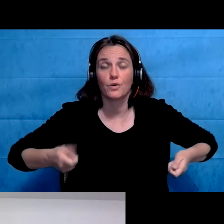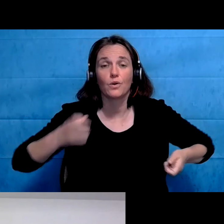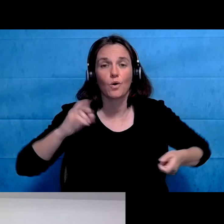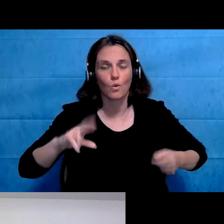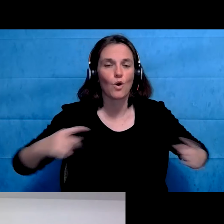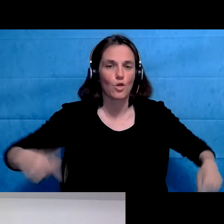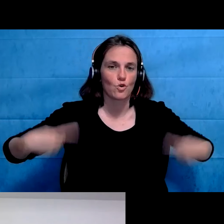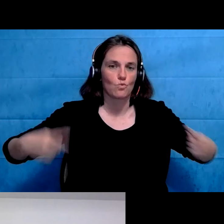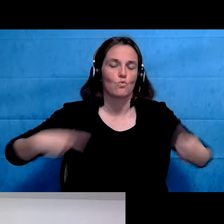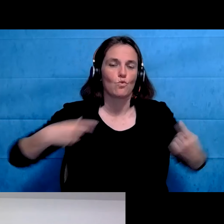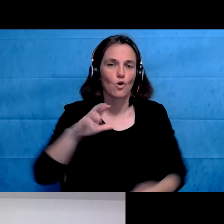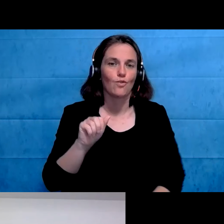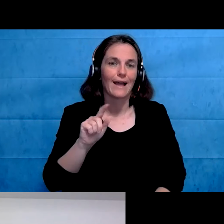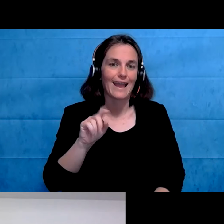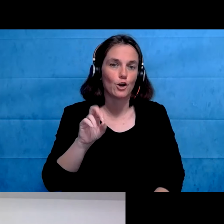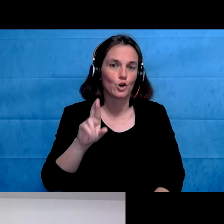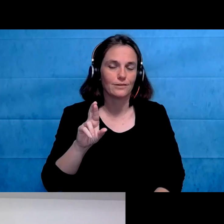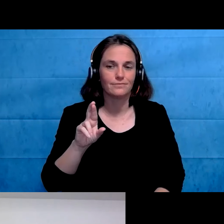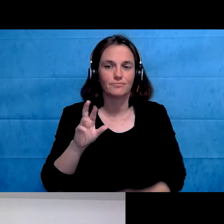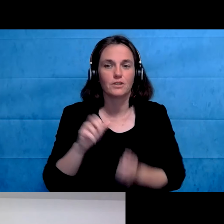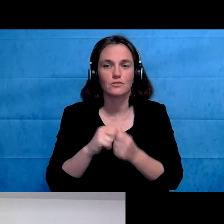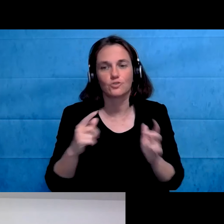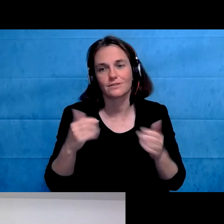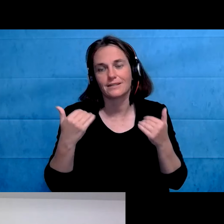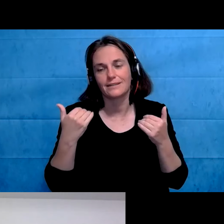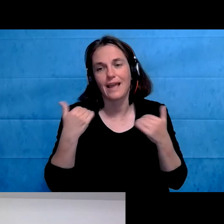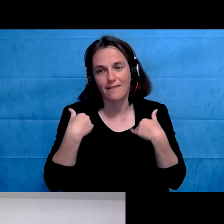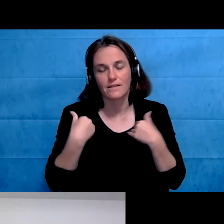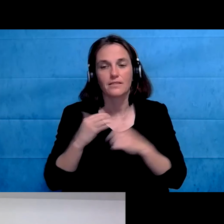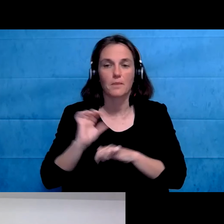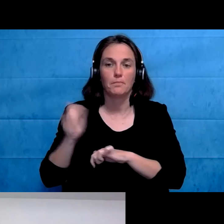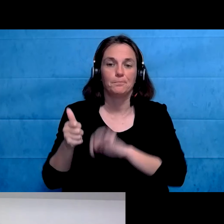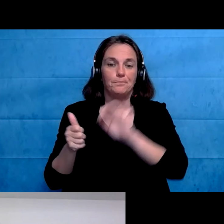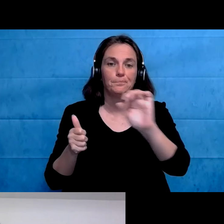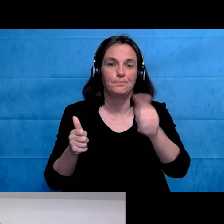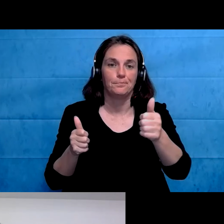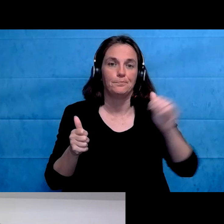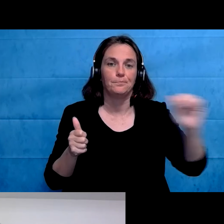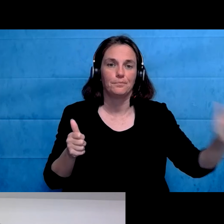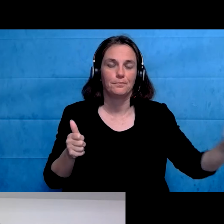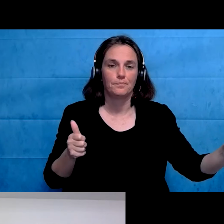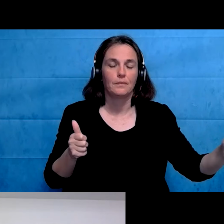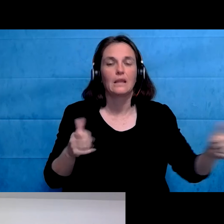So I think having them disperse is also another thing so volunteers don't have to go